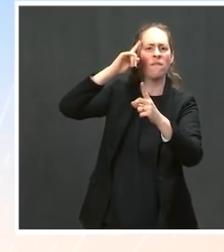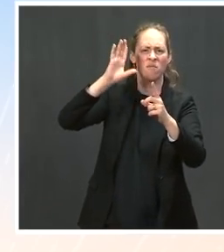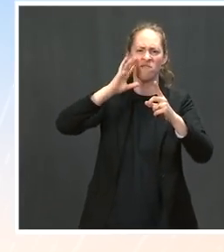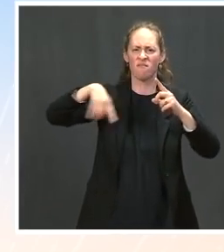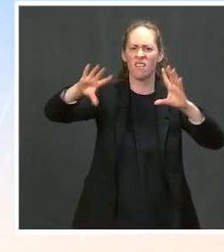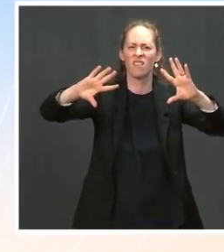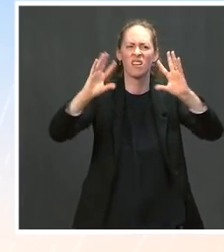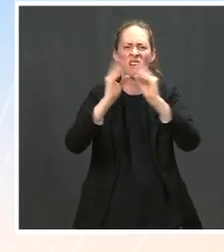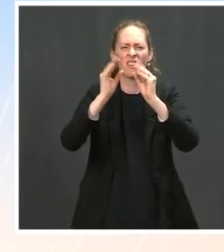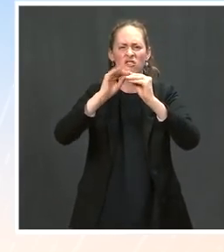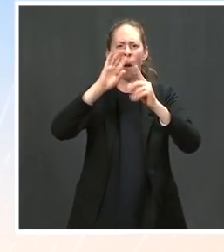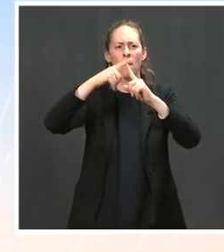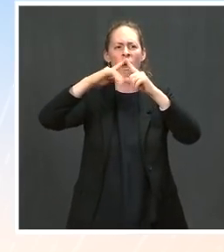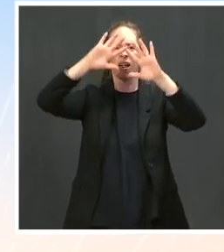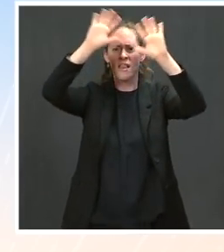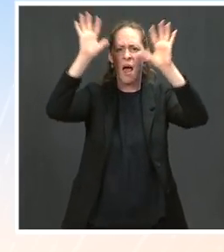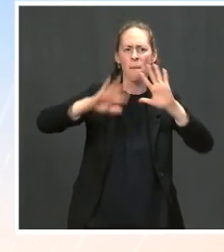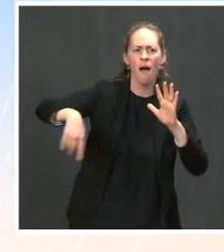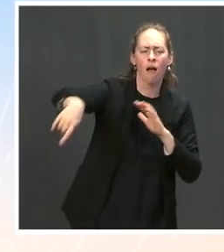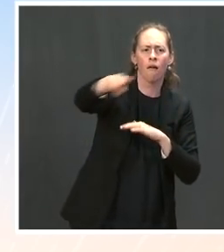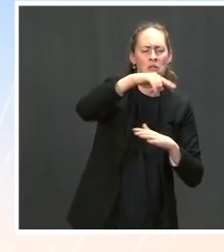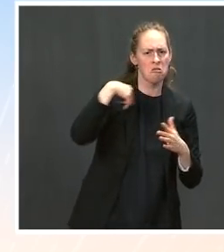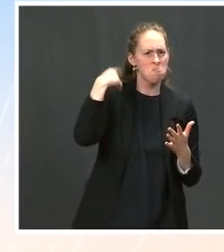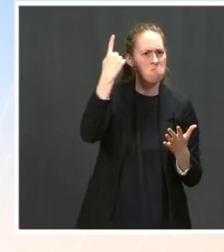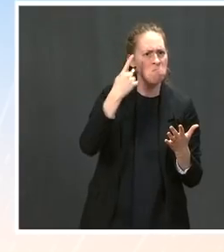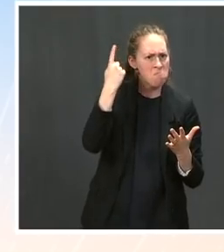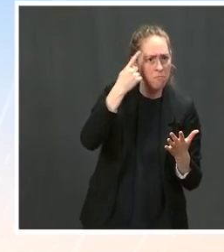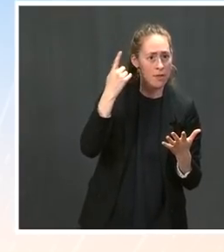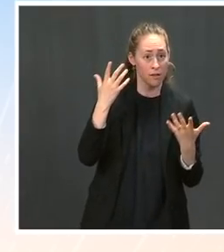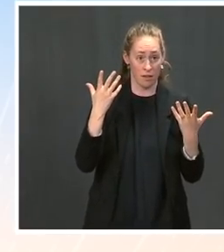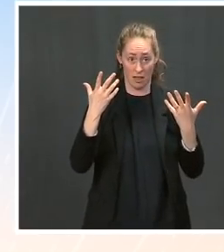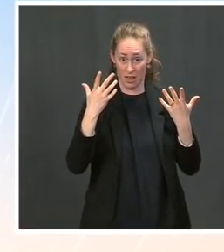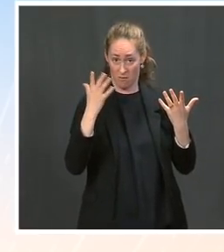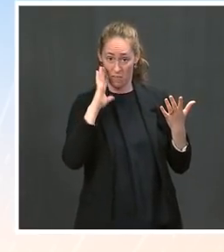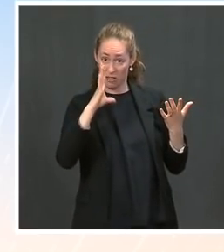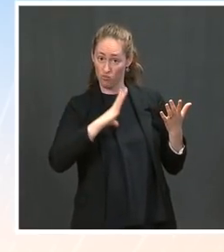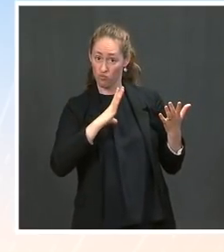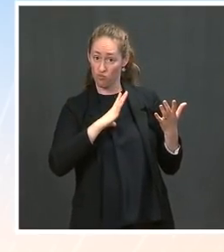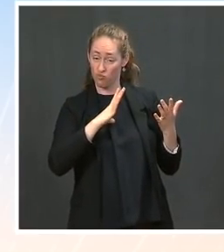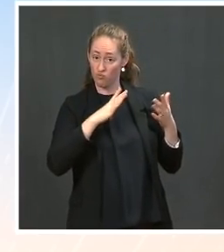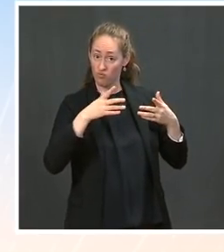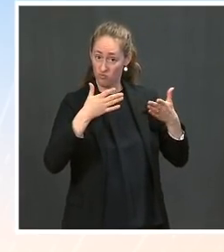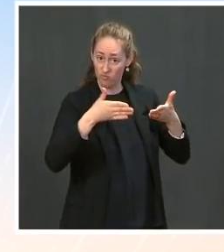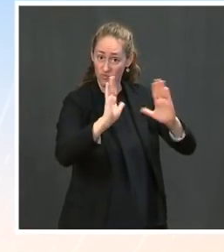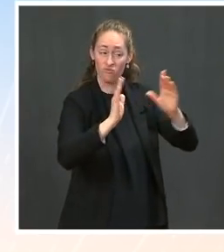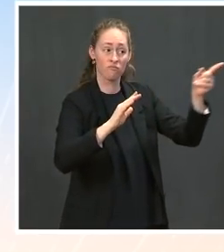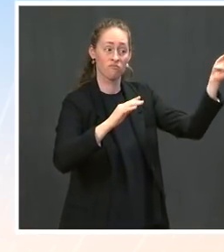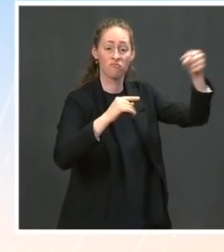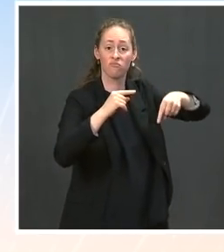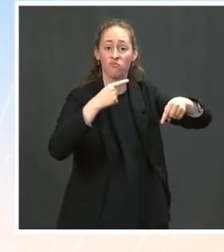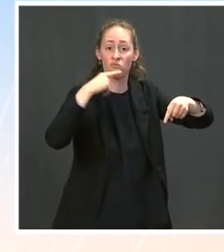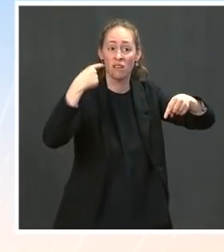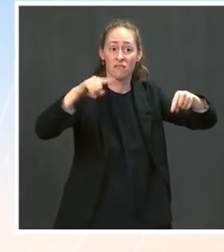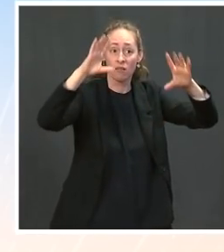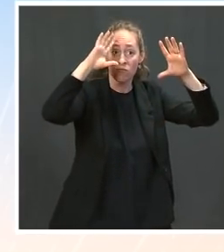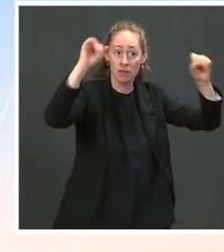that Vladimir Putin would be speaking at it? Ms. Psaki: Well, we invited him to attend, as we did 39 other global leaders.